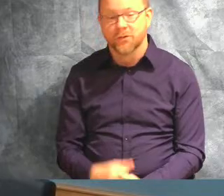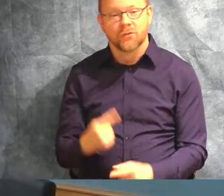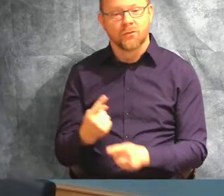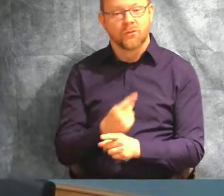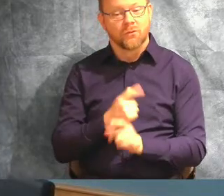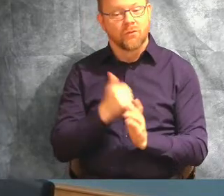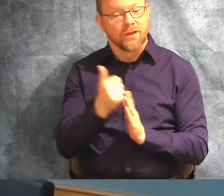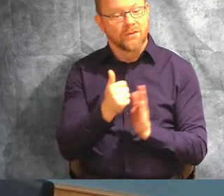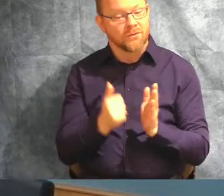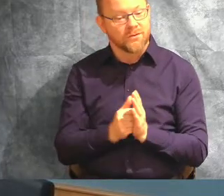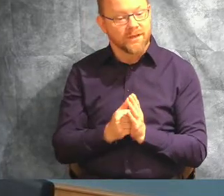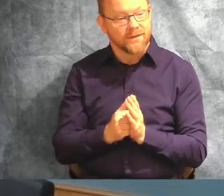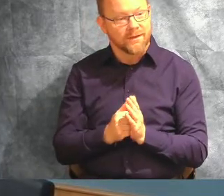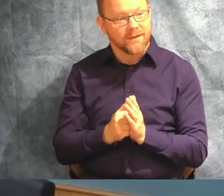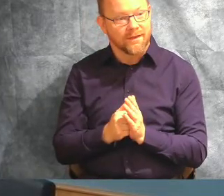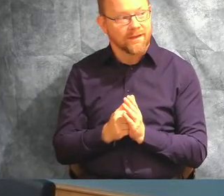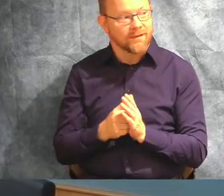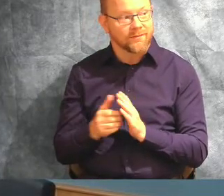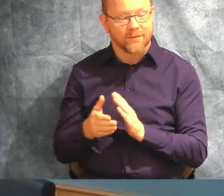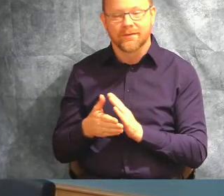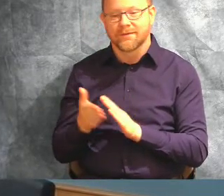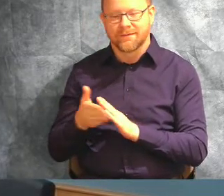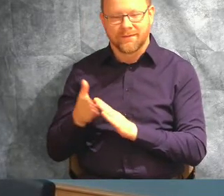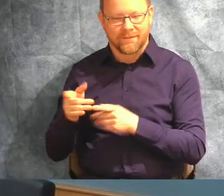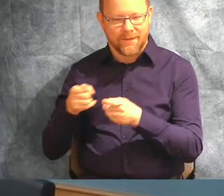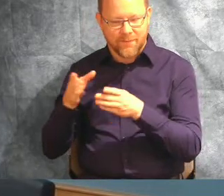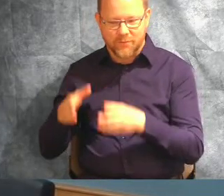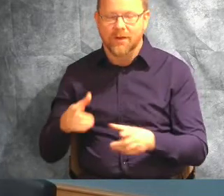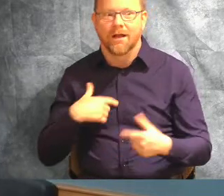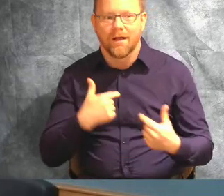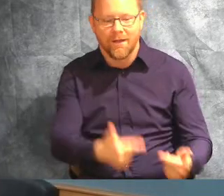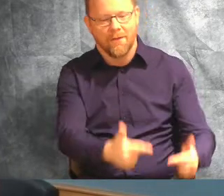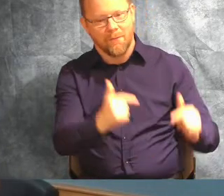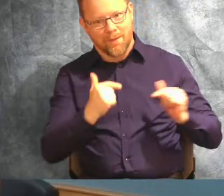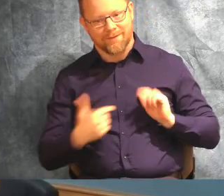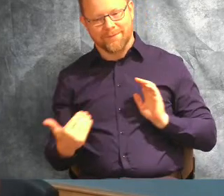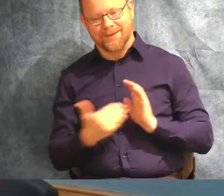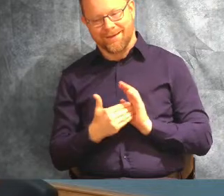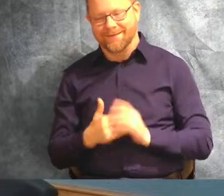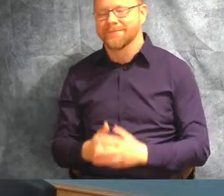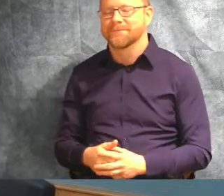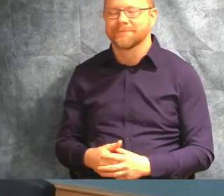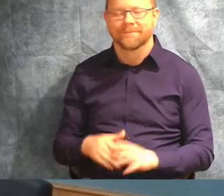Commission Administration. See, I knew I was going right back to me. So, yeah. Commissioners,